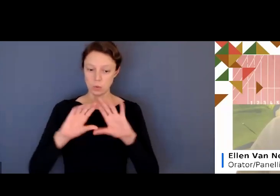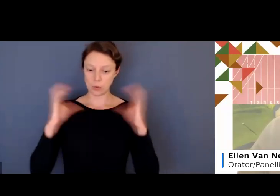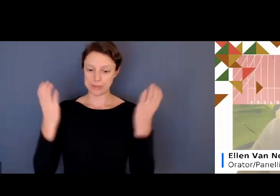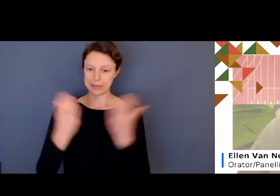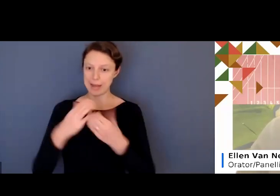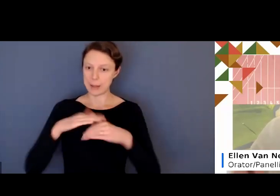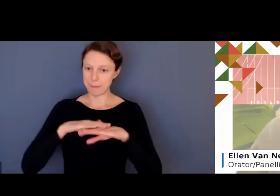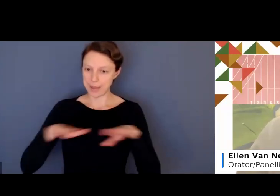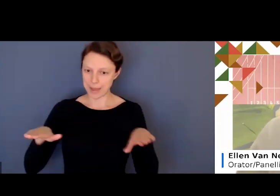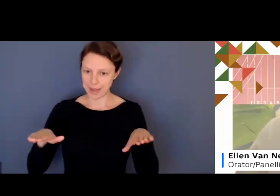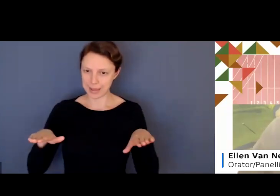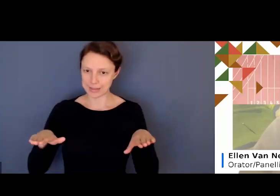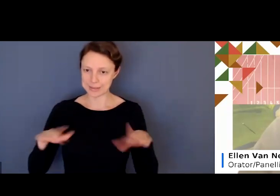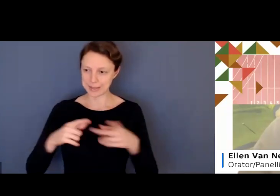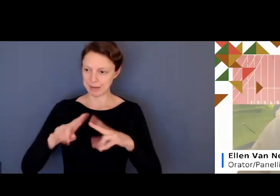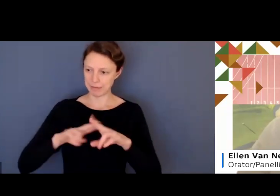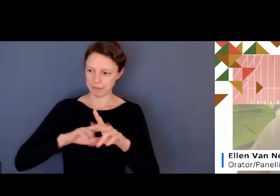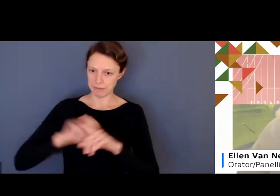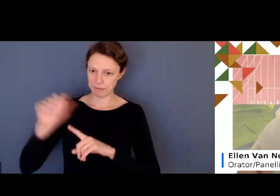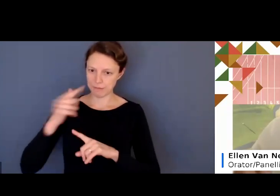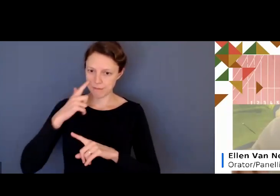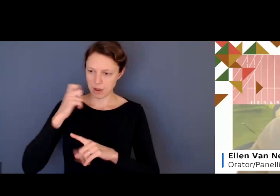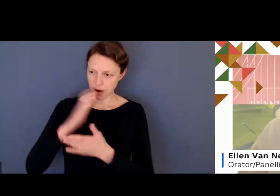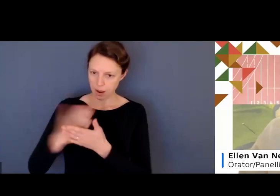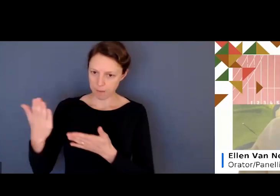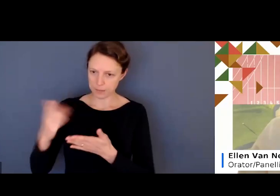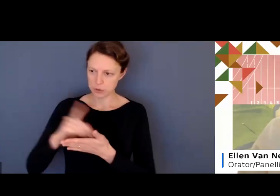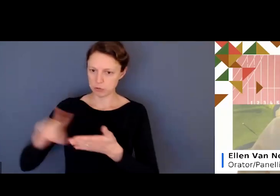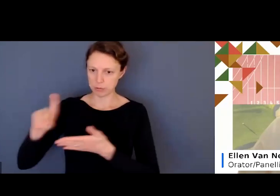of discriminatory behavior in either a sporting venue or online,